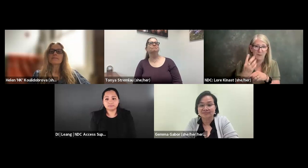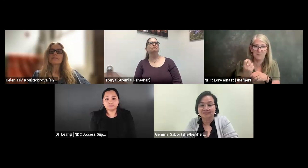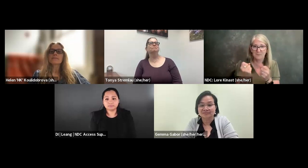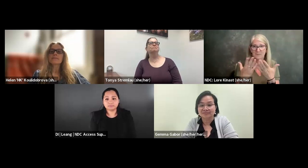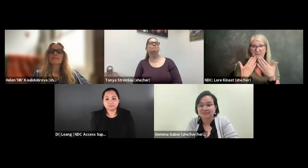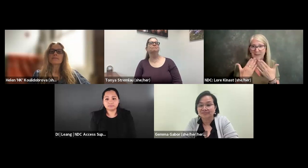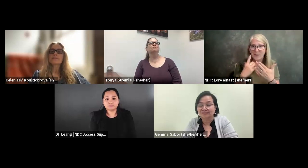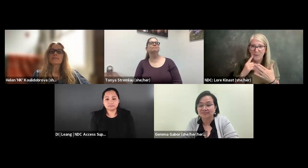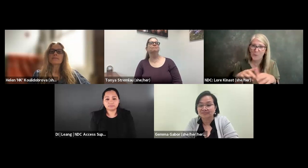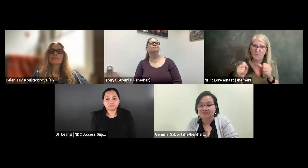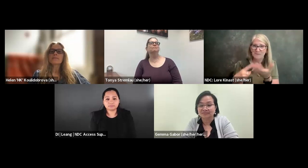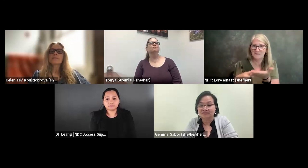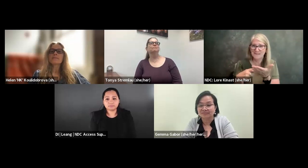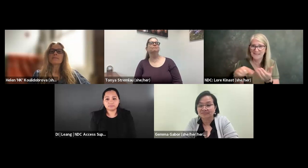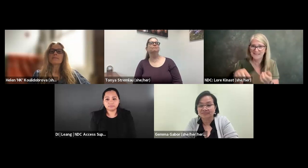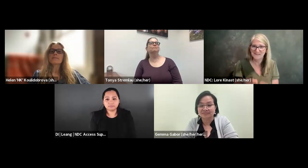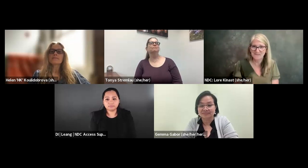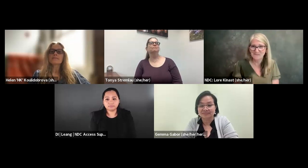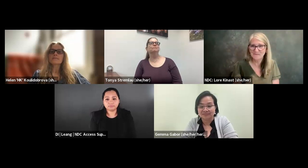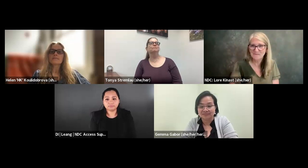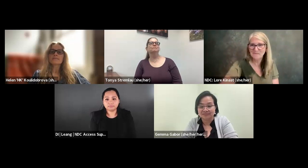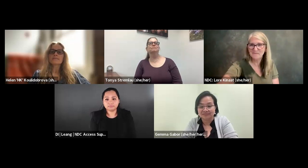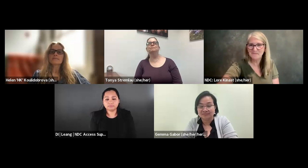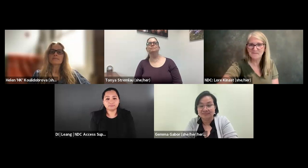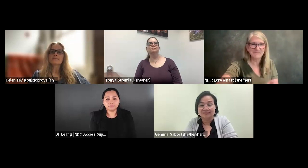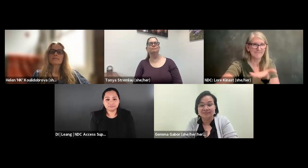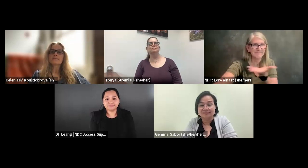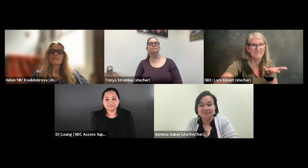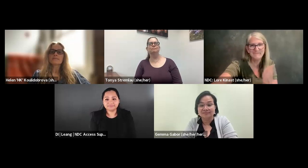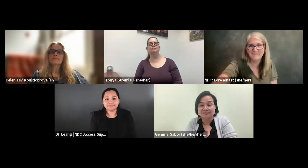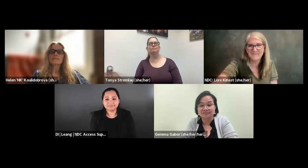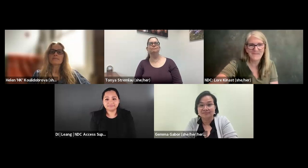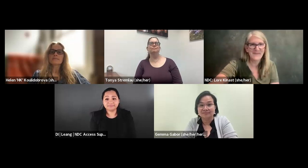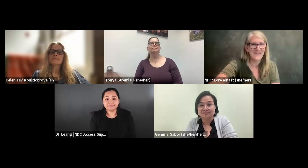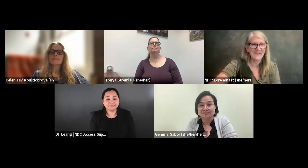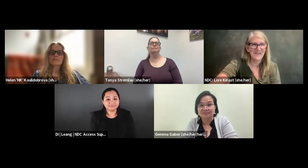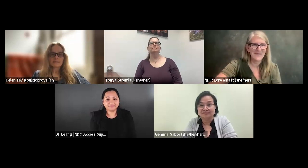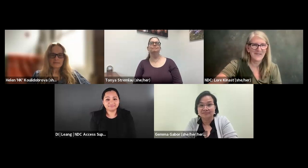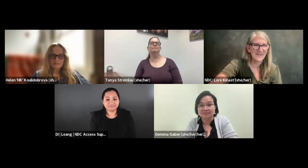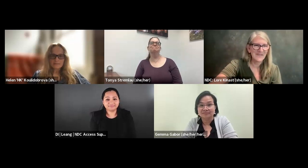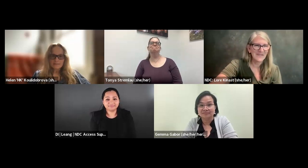I'm going to turn off my camera and hand it over to you all to enter into your discussion together.